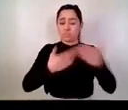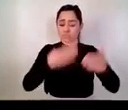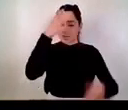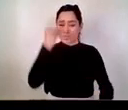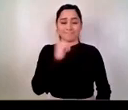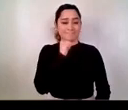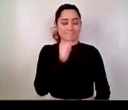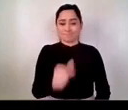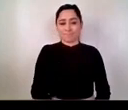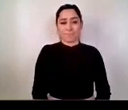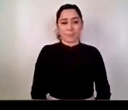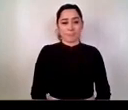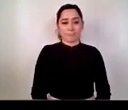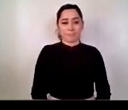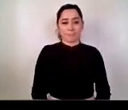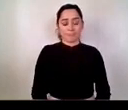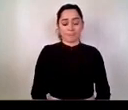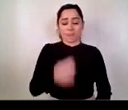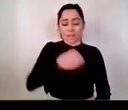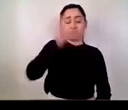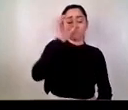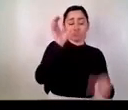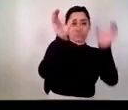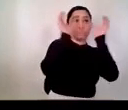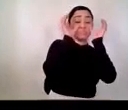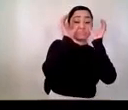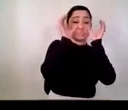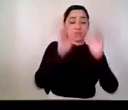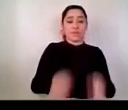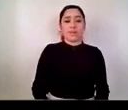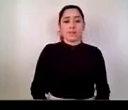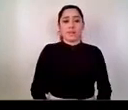The stimulating effects of caffeine in coffee, colas, certain teas and chocolate